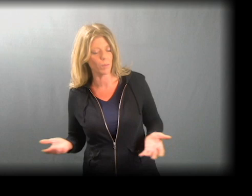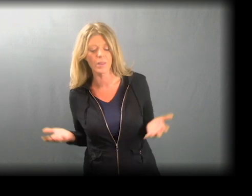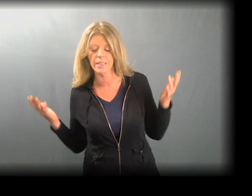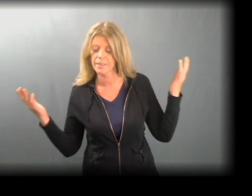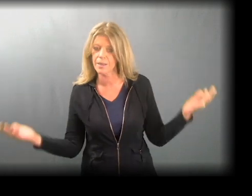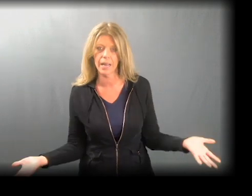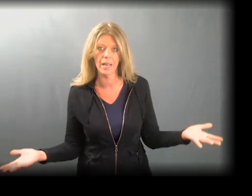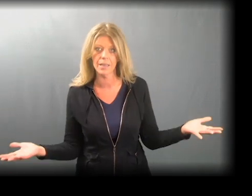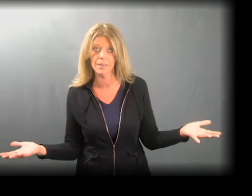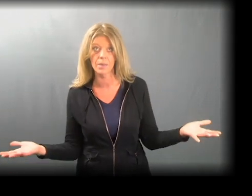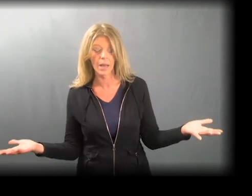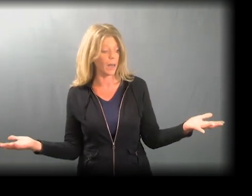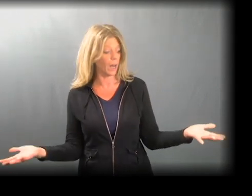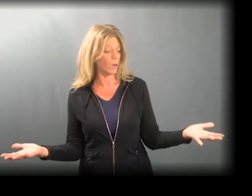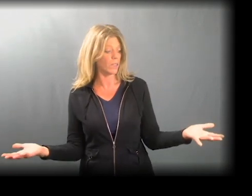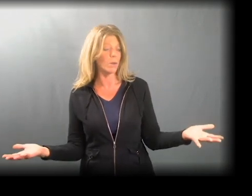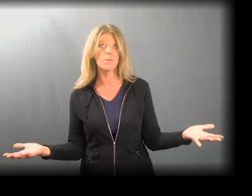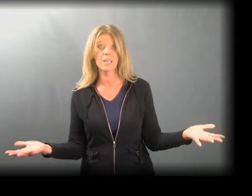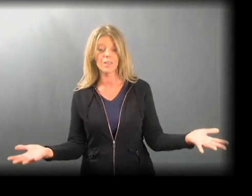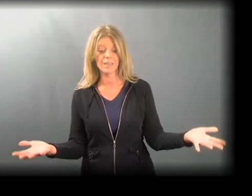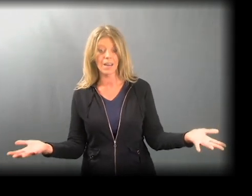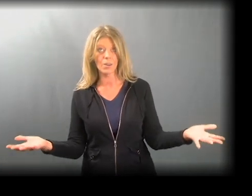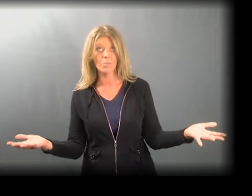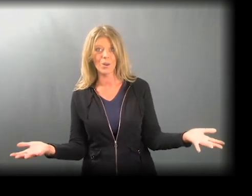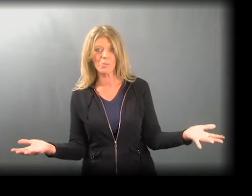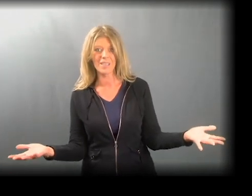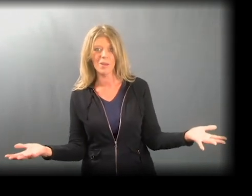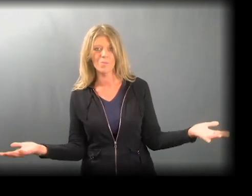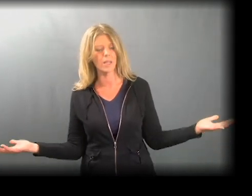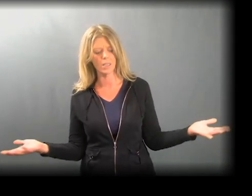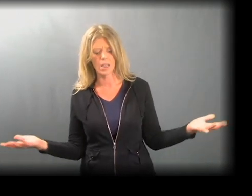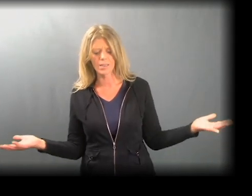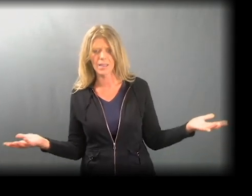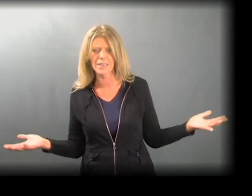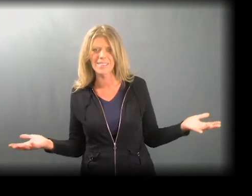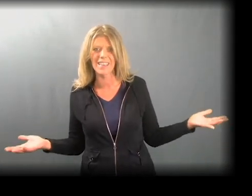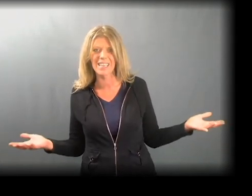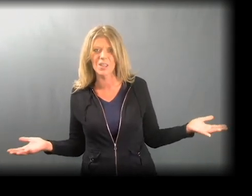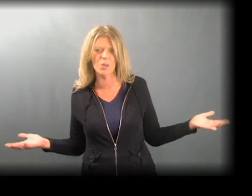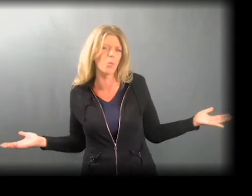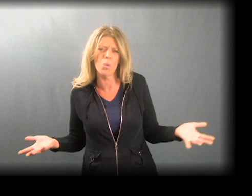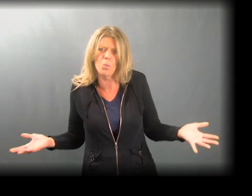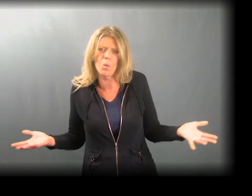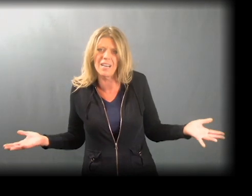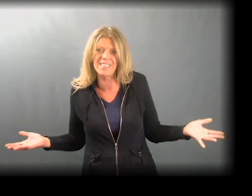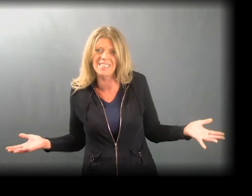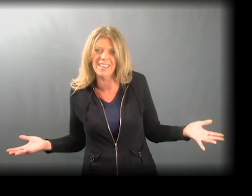You just place your hand out, fingers out, palms up, and side-to-side a little. WHAT